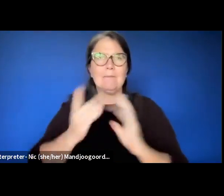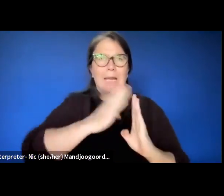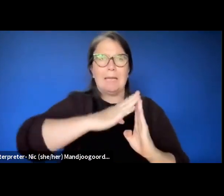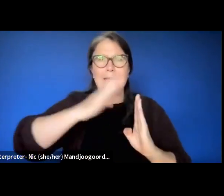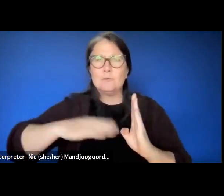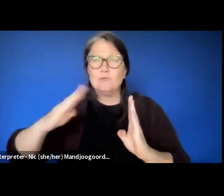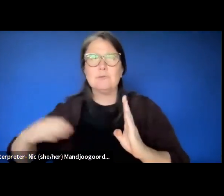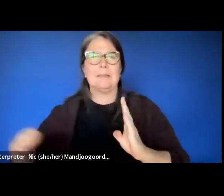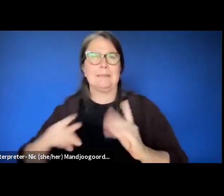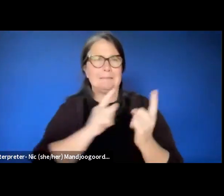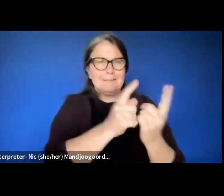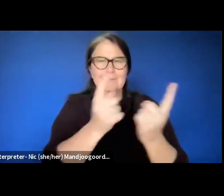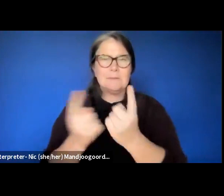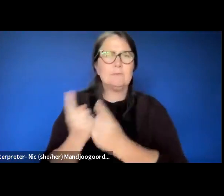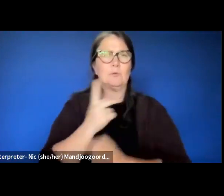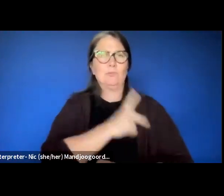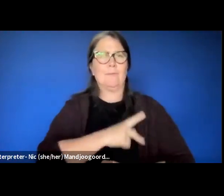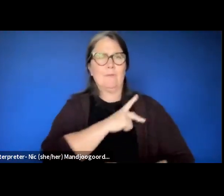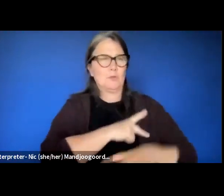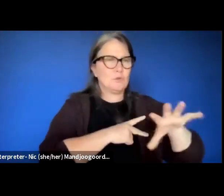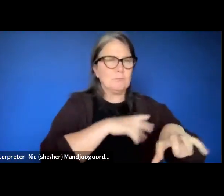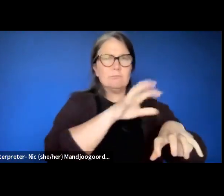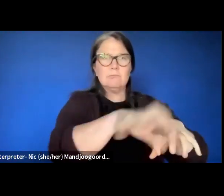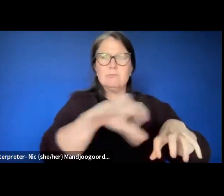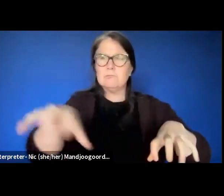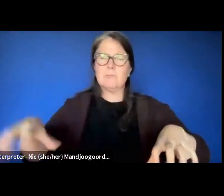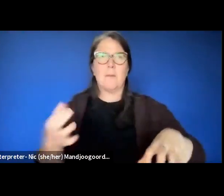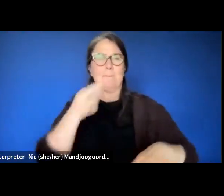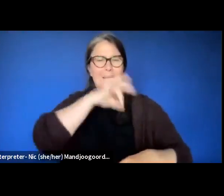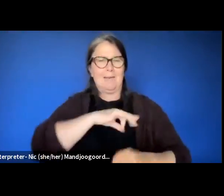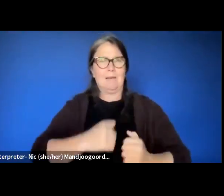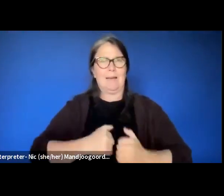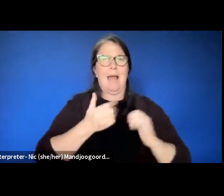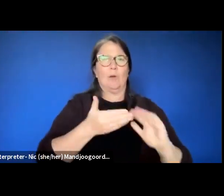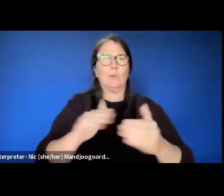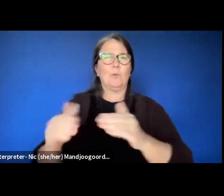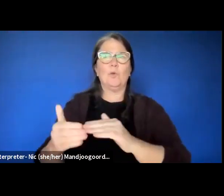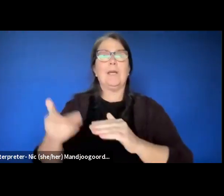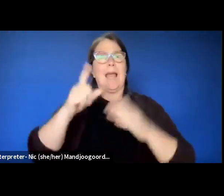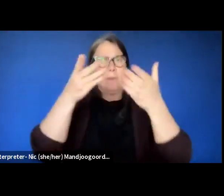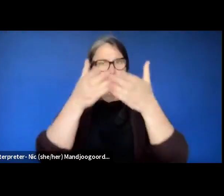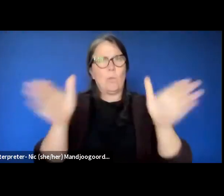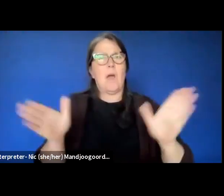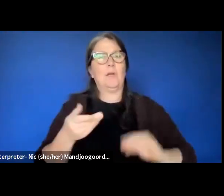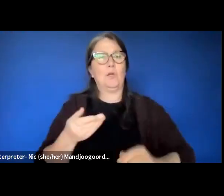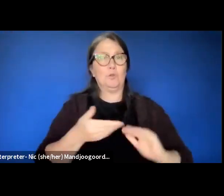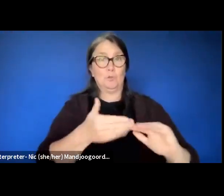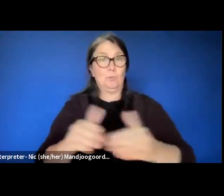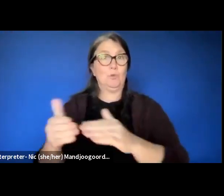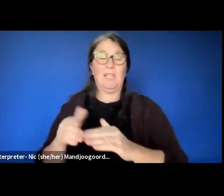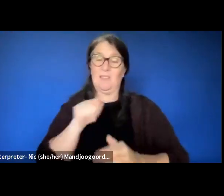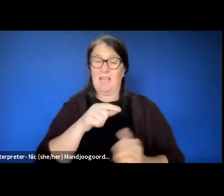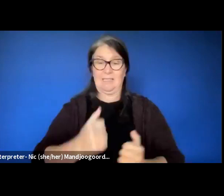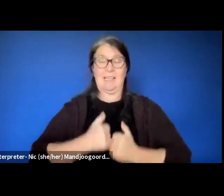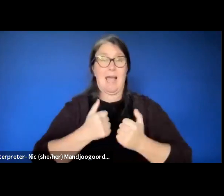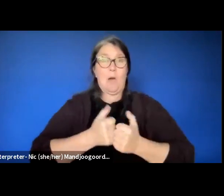across industry. tries and professions are doing so tries and professions are doing such incredible work both for our community and for the broader community. as well.